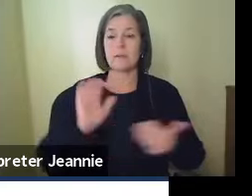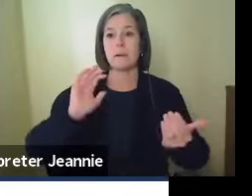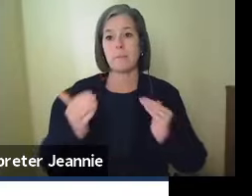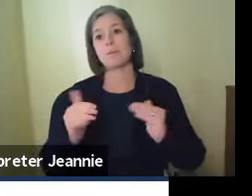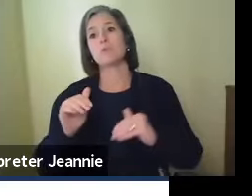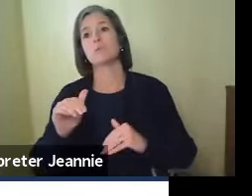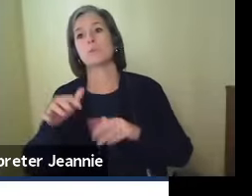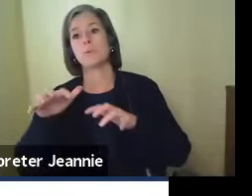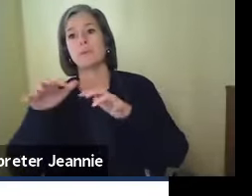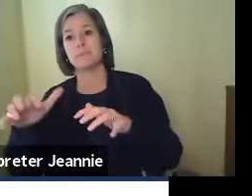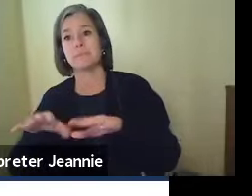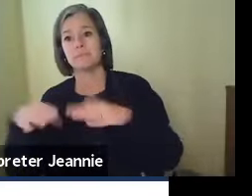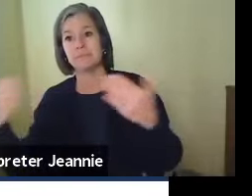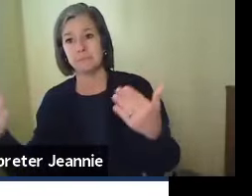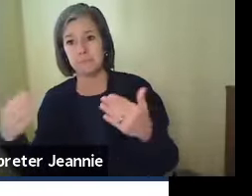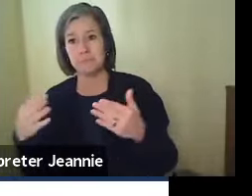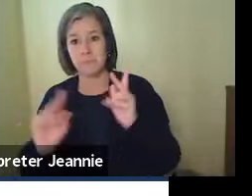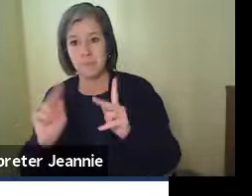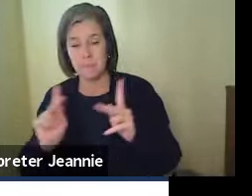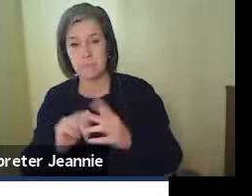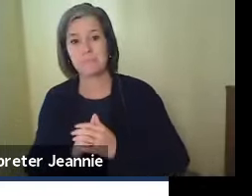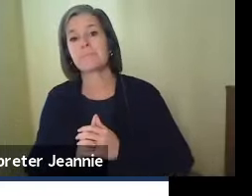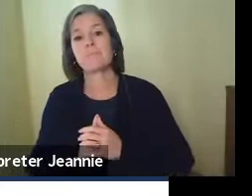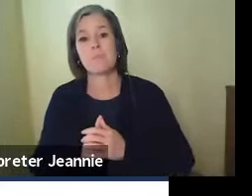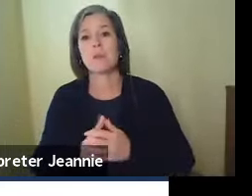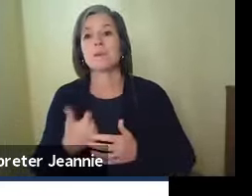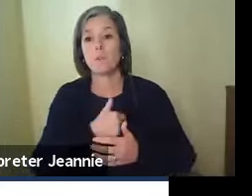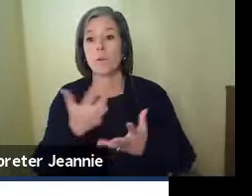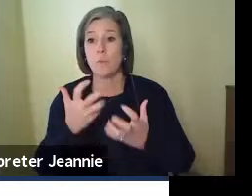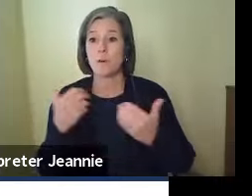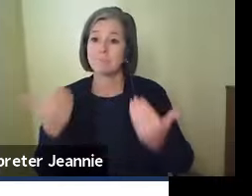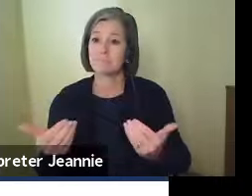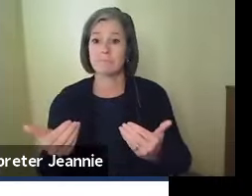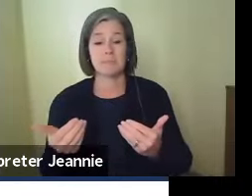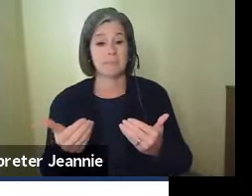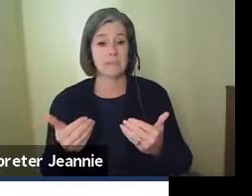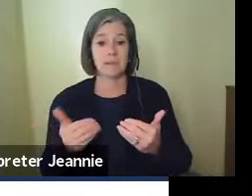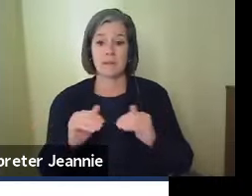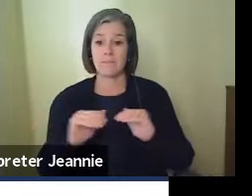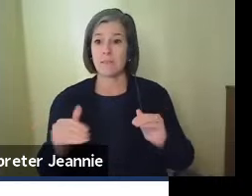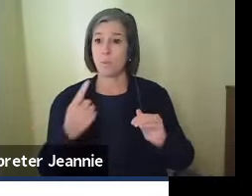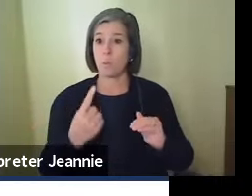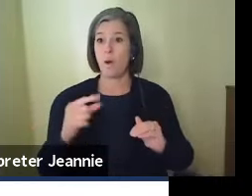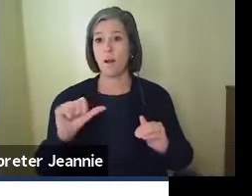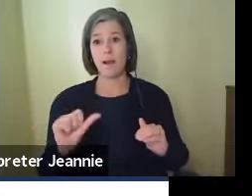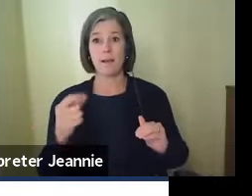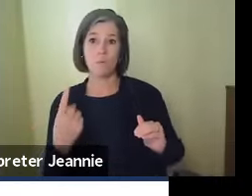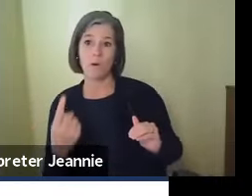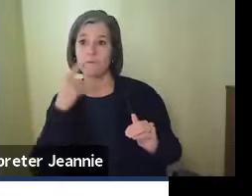intellectual and developmental disabilities into Phase 1A1 of this vaccine distribution because